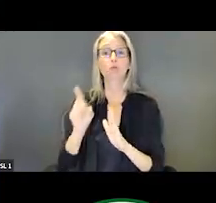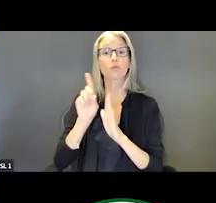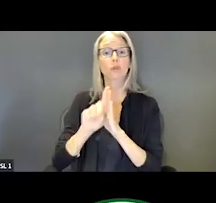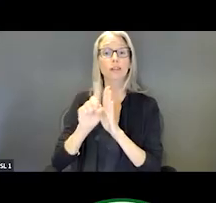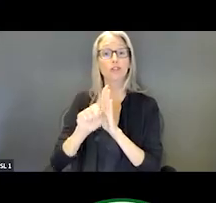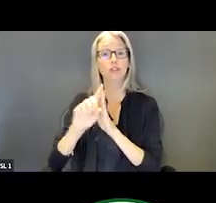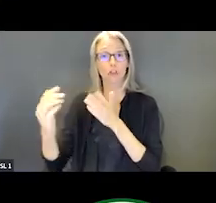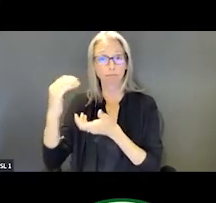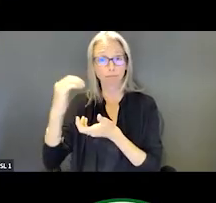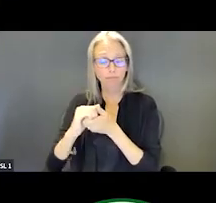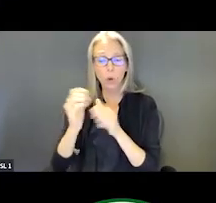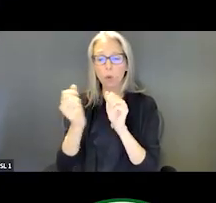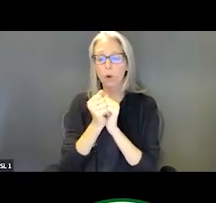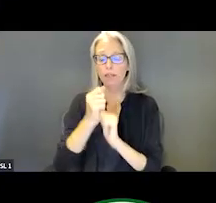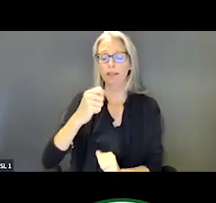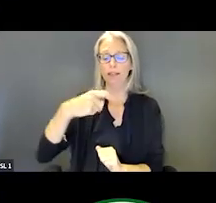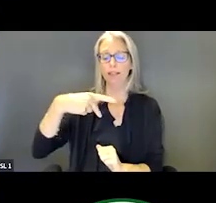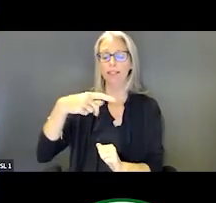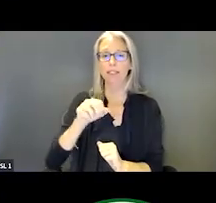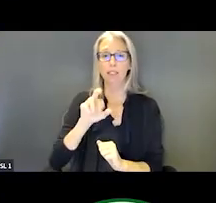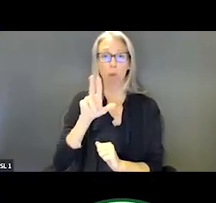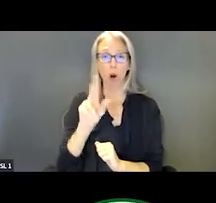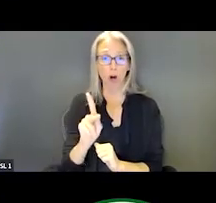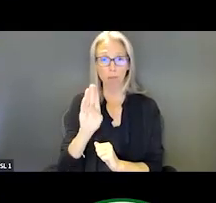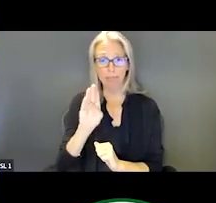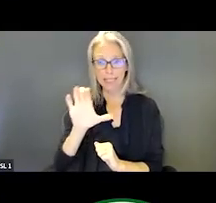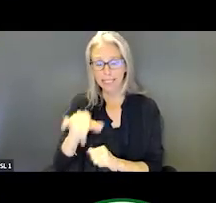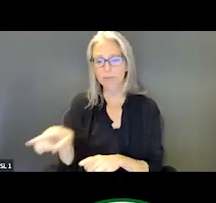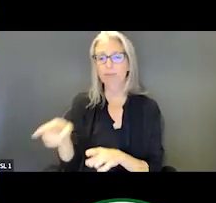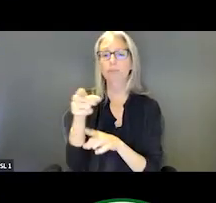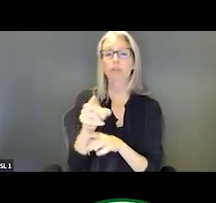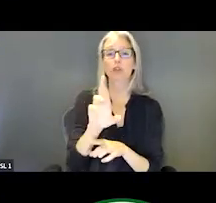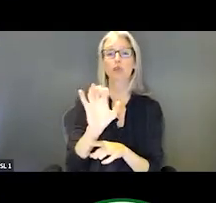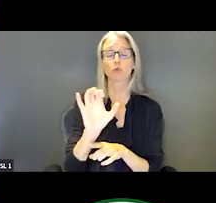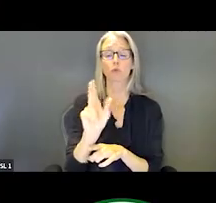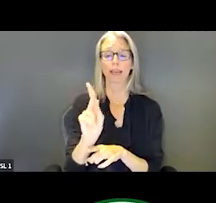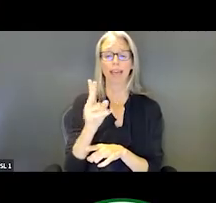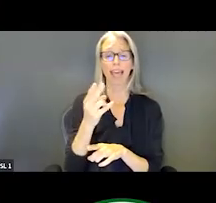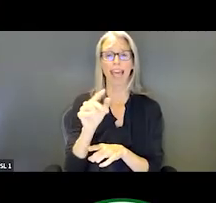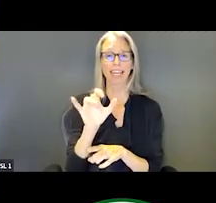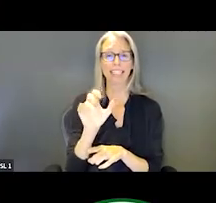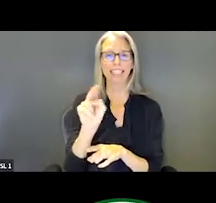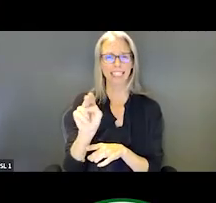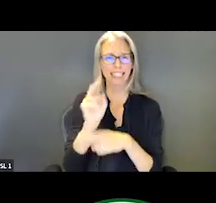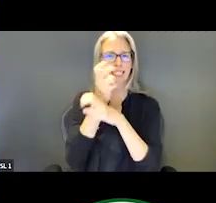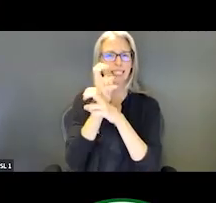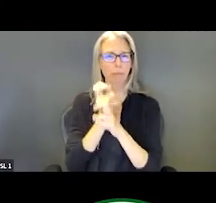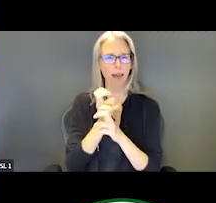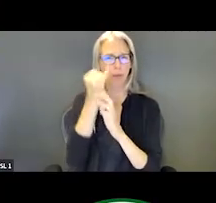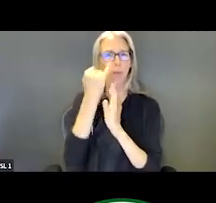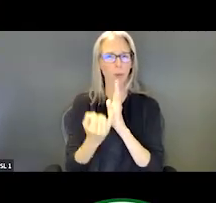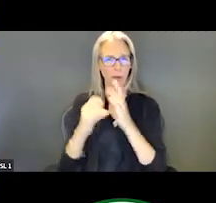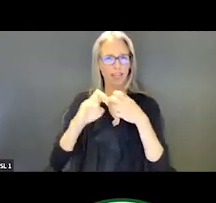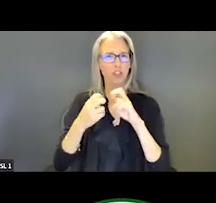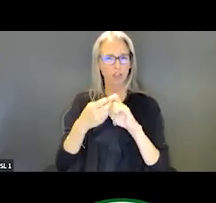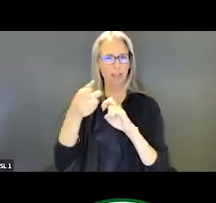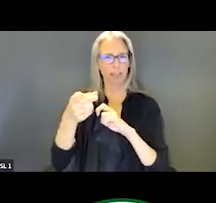advisory committee for accessibility NBC Parks and that committee has been going on ever